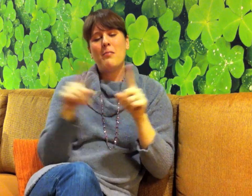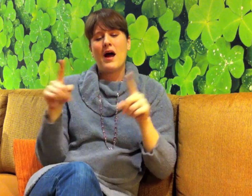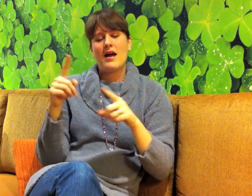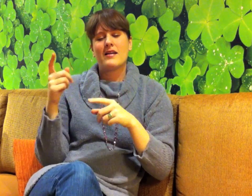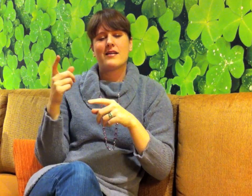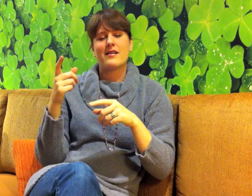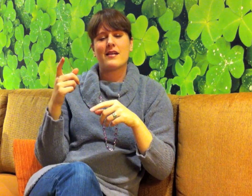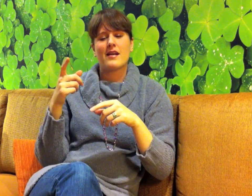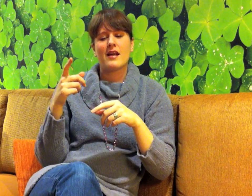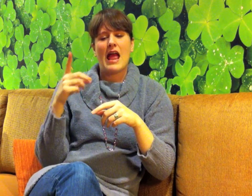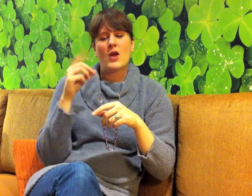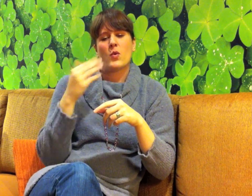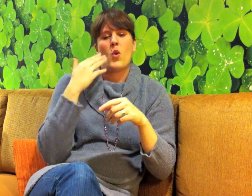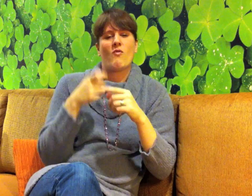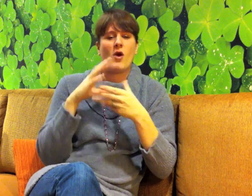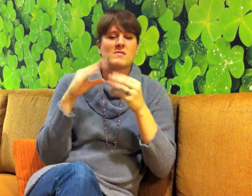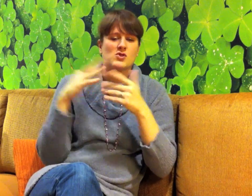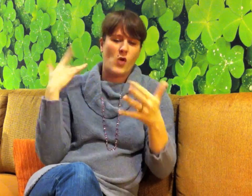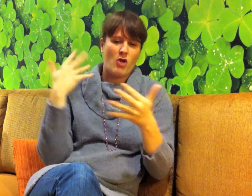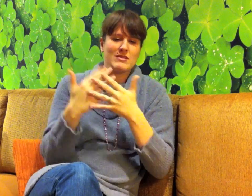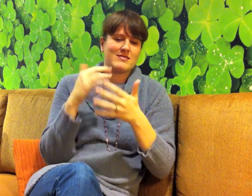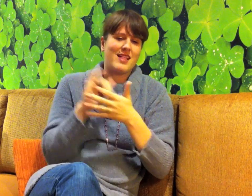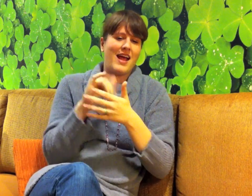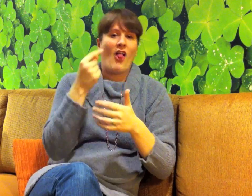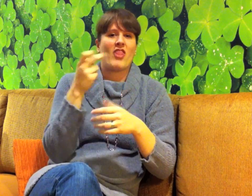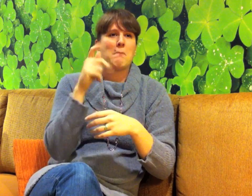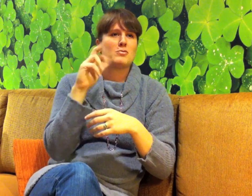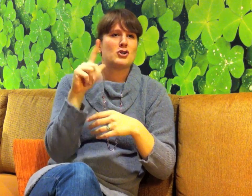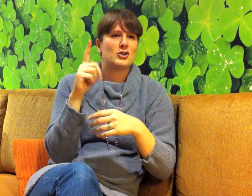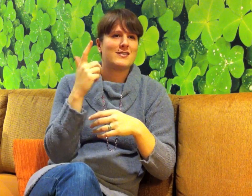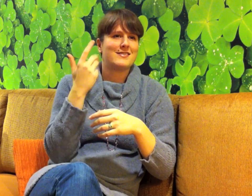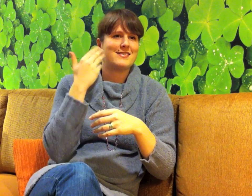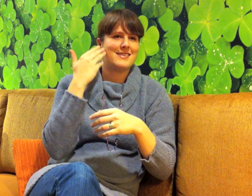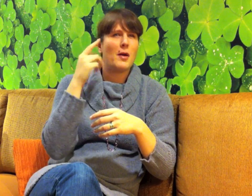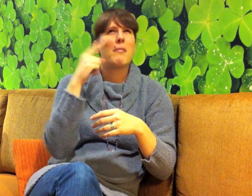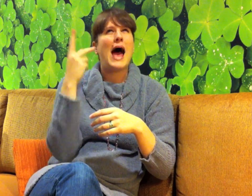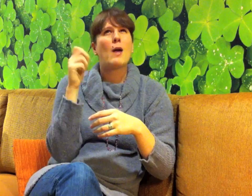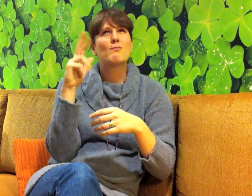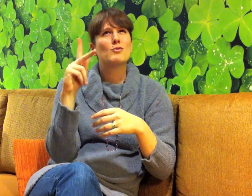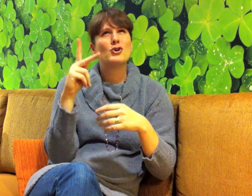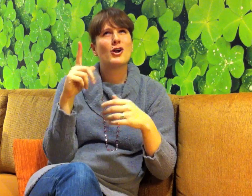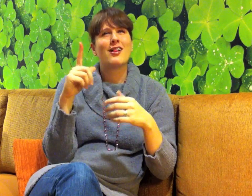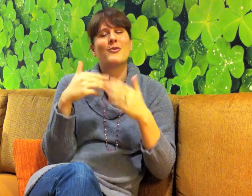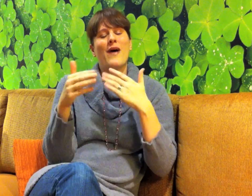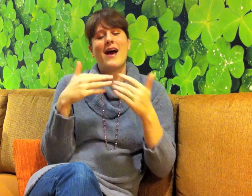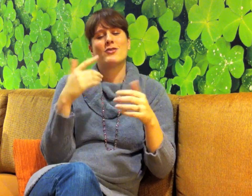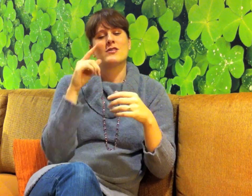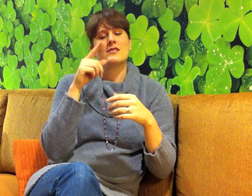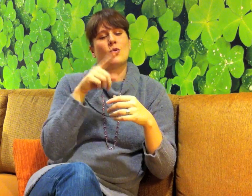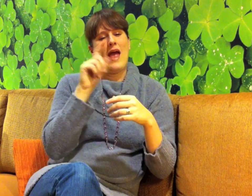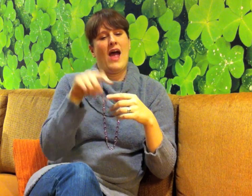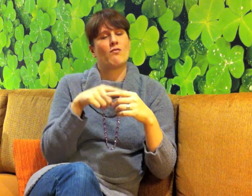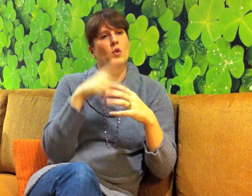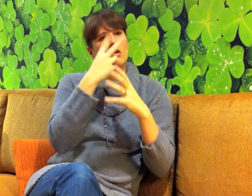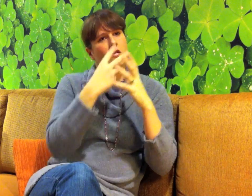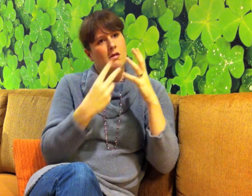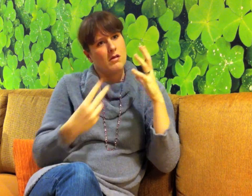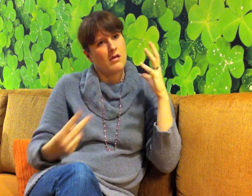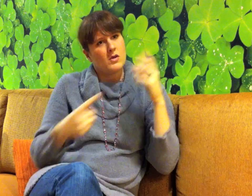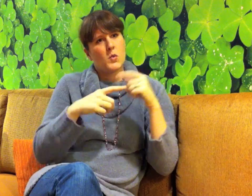But I do know from such stories like “The Pearl”. You know? Or “The Black Pearl.” You have to dive deeply to